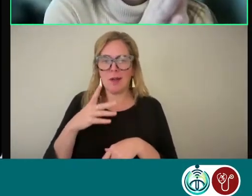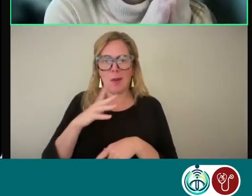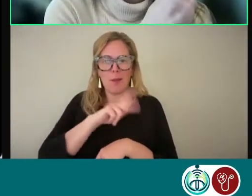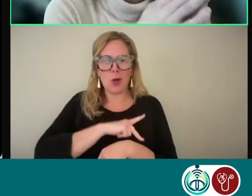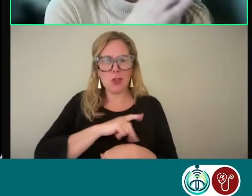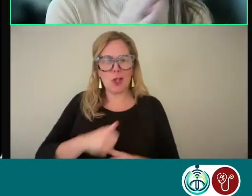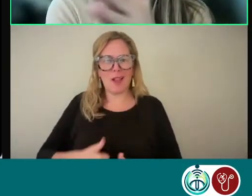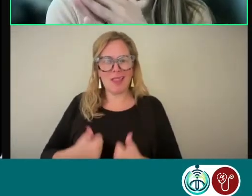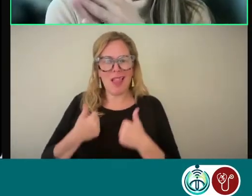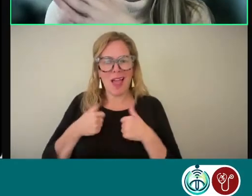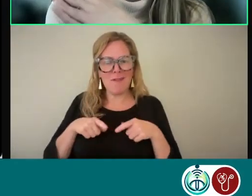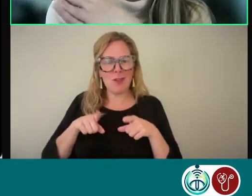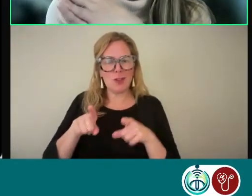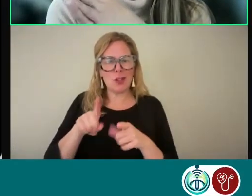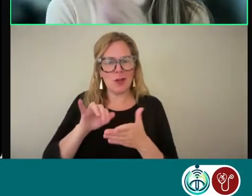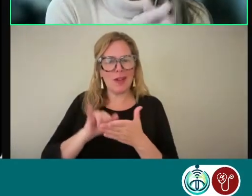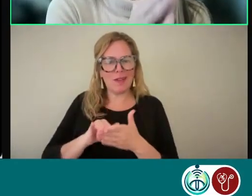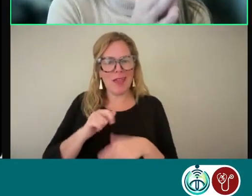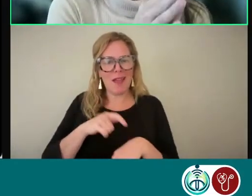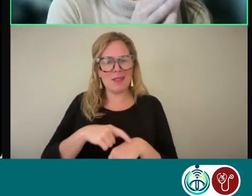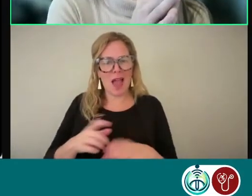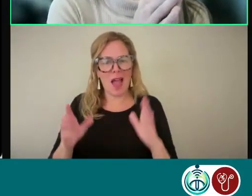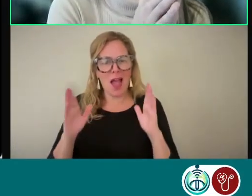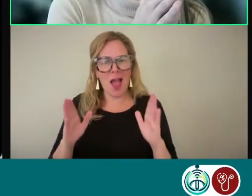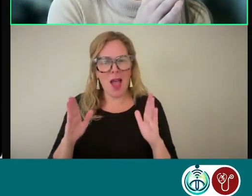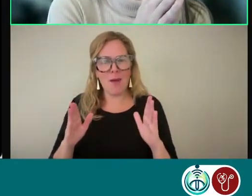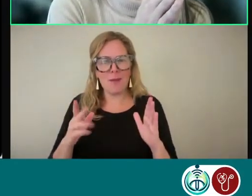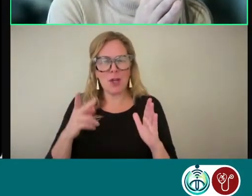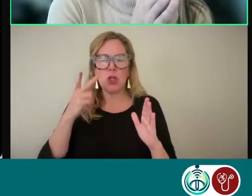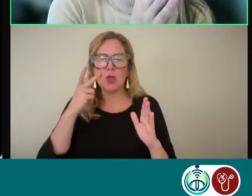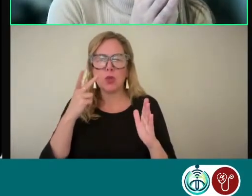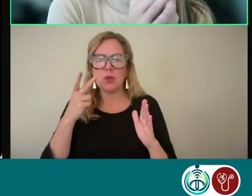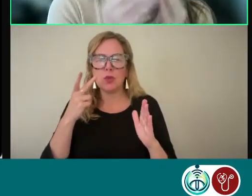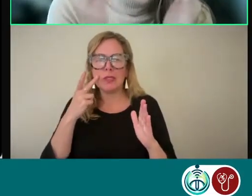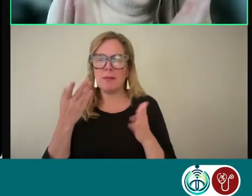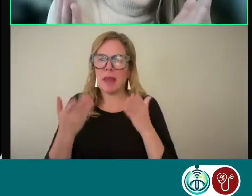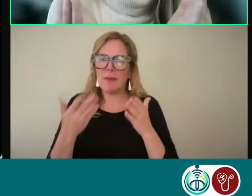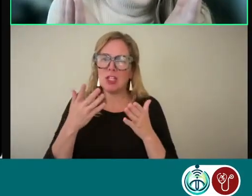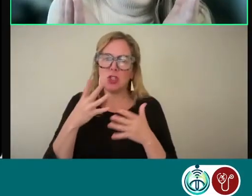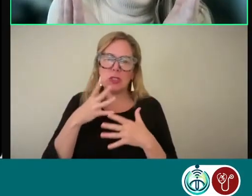and the reason why so many people have debated whether this is a hopeful portrait